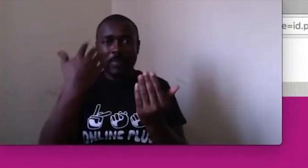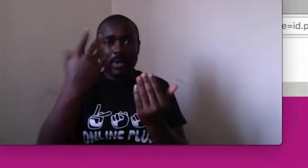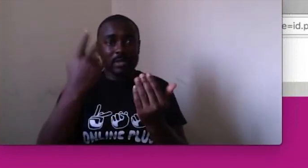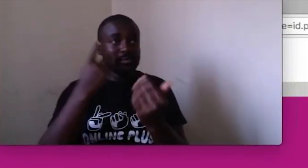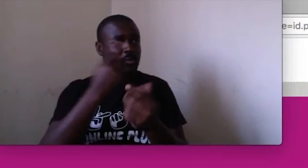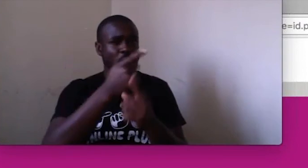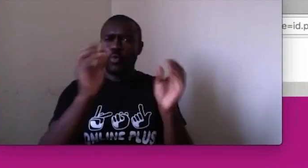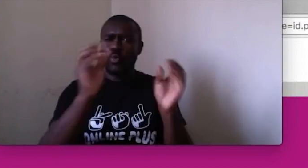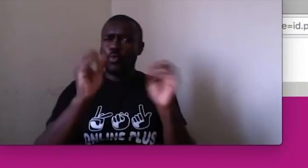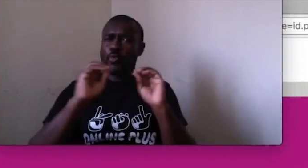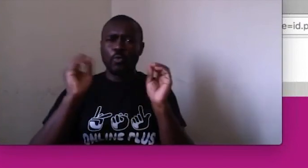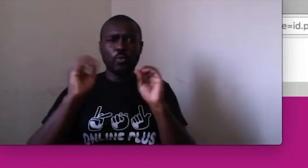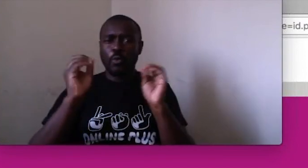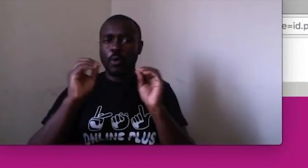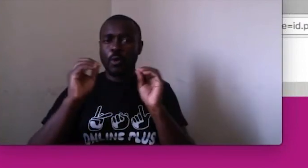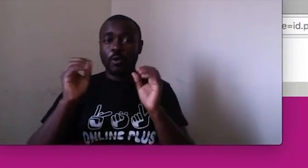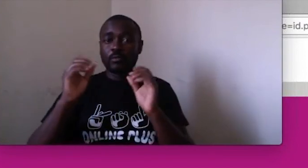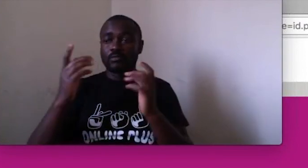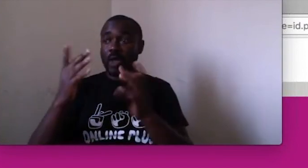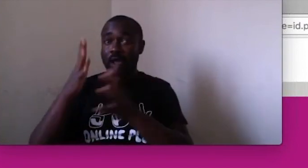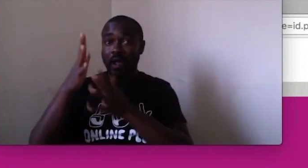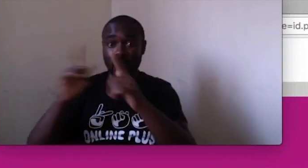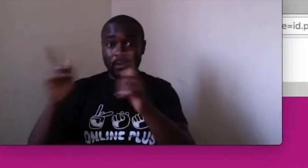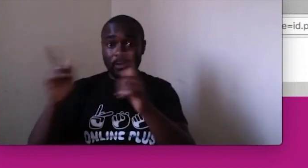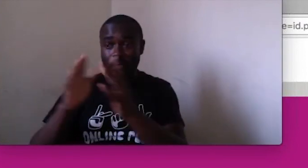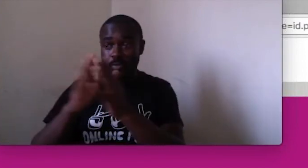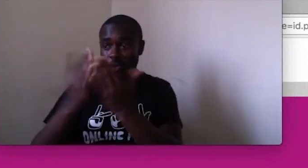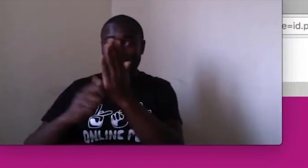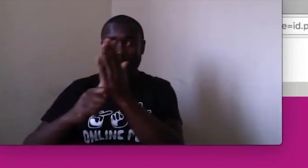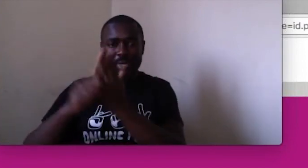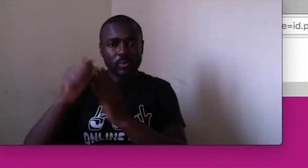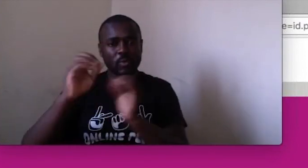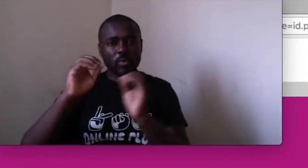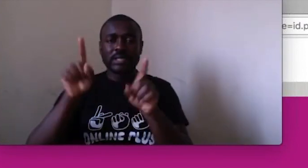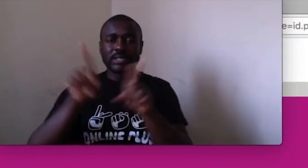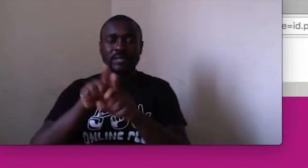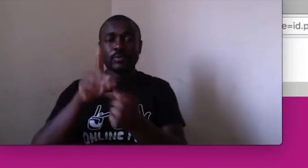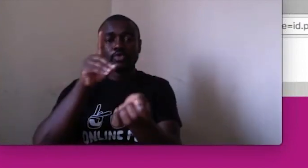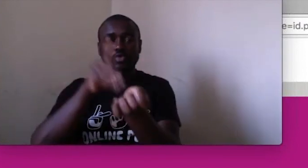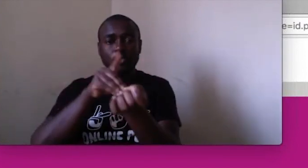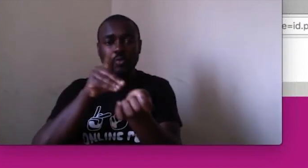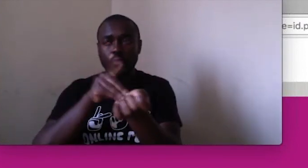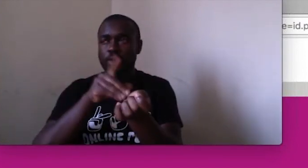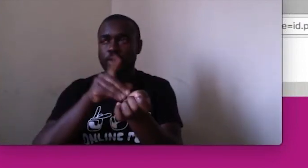there is no app or book or materials that's available in sign language